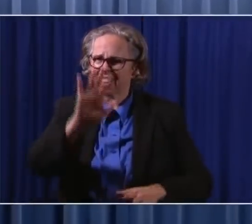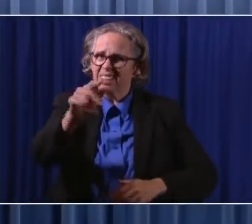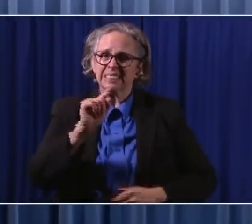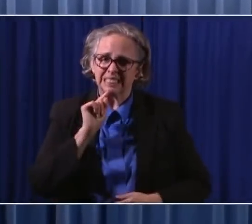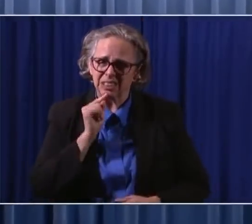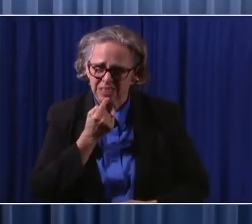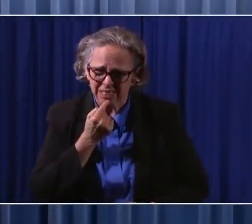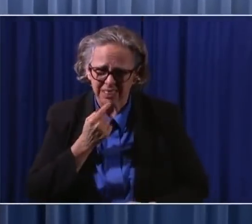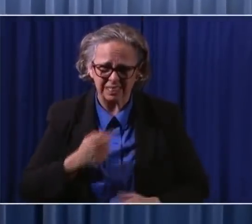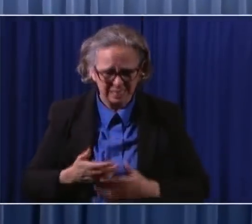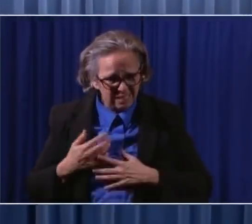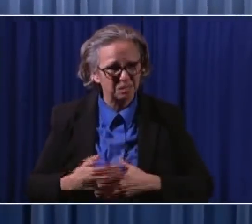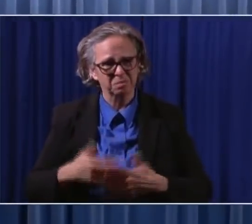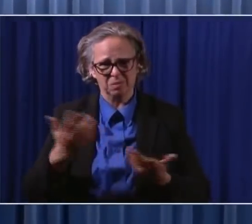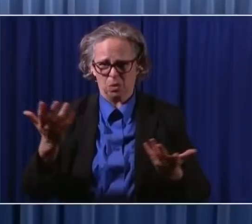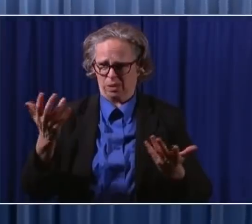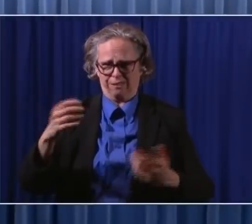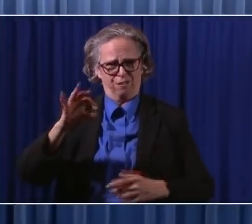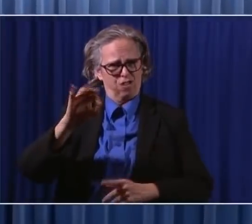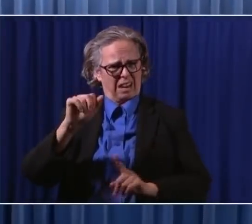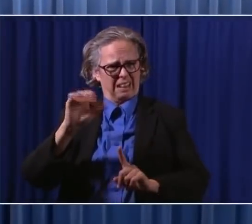EXACTLY WHERE THAT IS GOING. WE